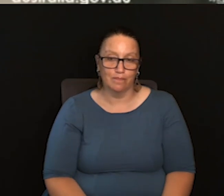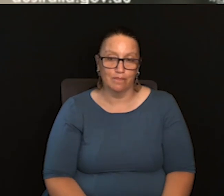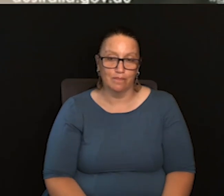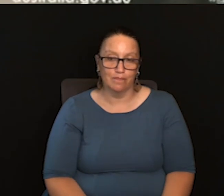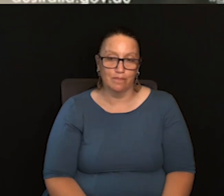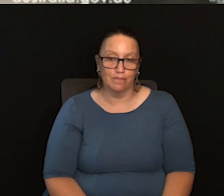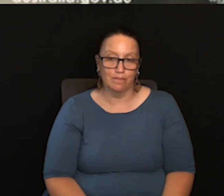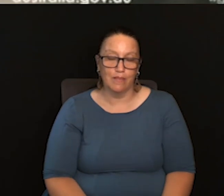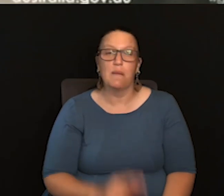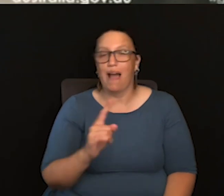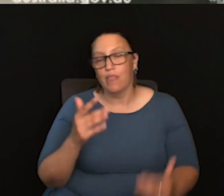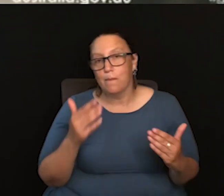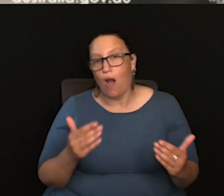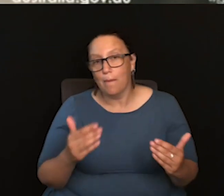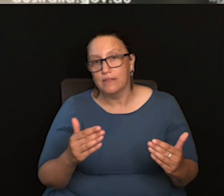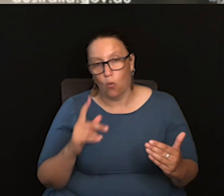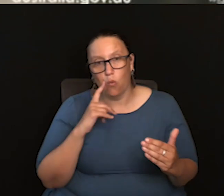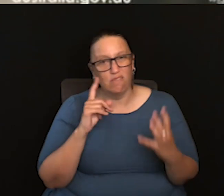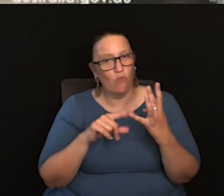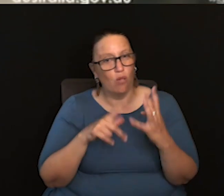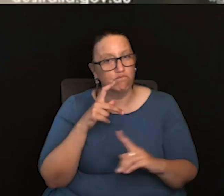And perhaps those working with vulnerable patients.